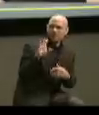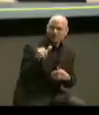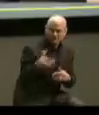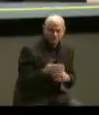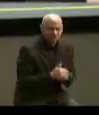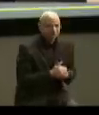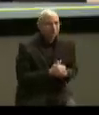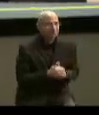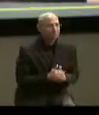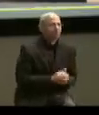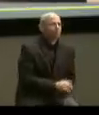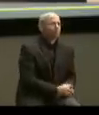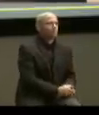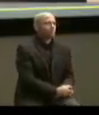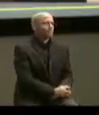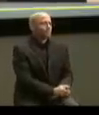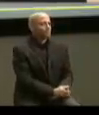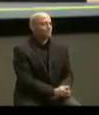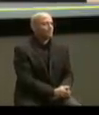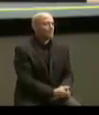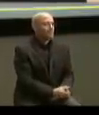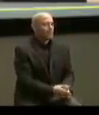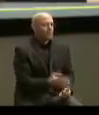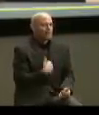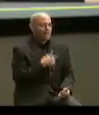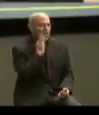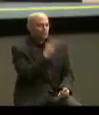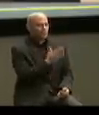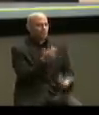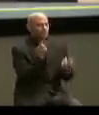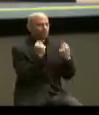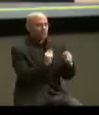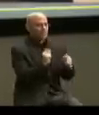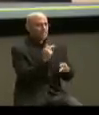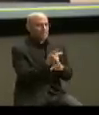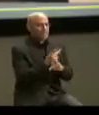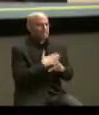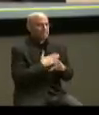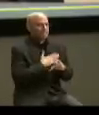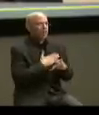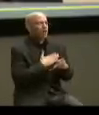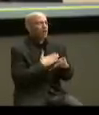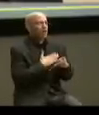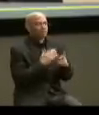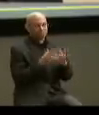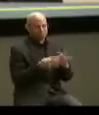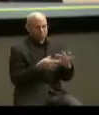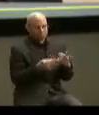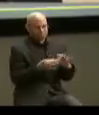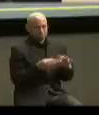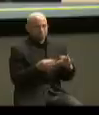THANK YOU, NANCY. I'M JUST GOING TO TRY TO KEEP MY REMARKS LIMITED TO CLOSE OUT THE DAY.